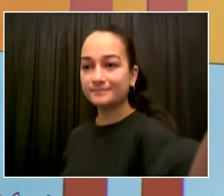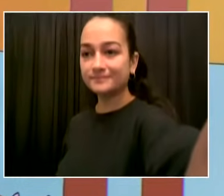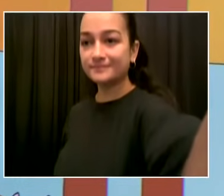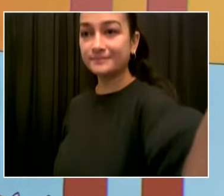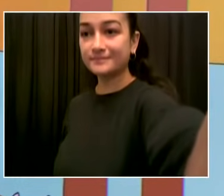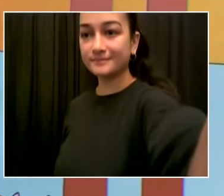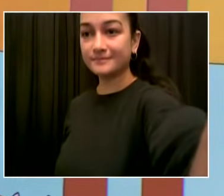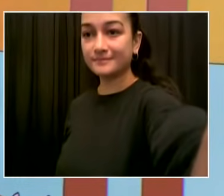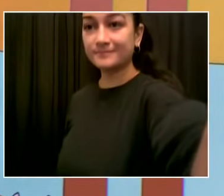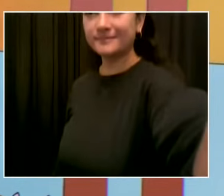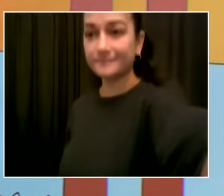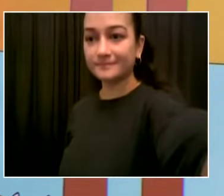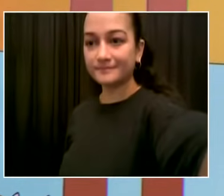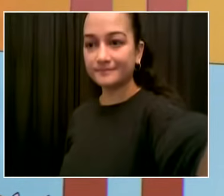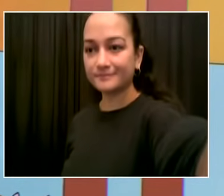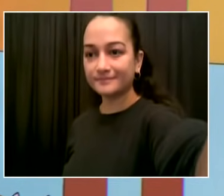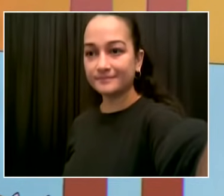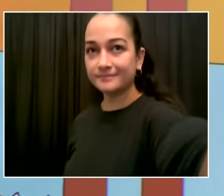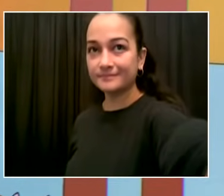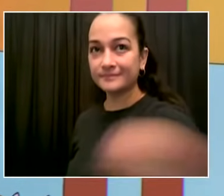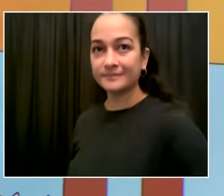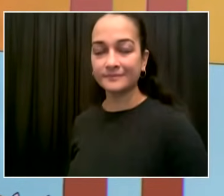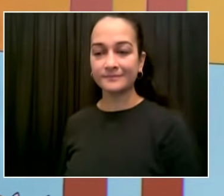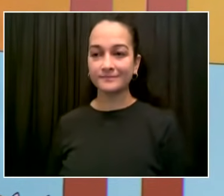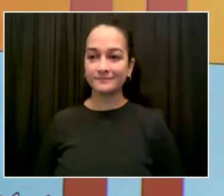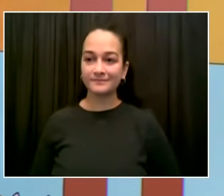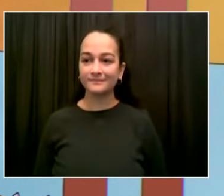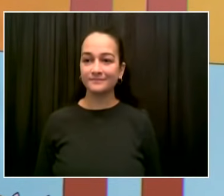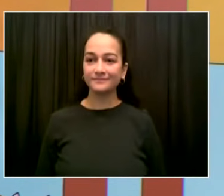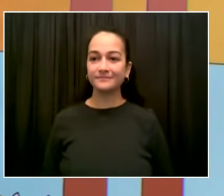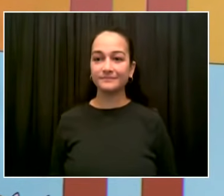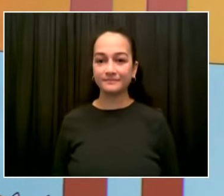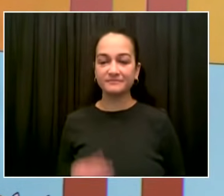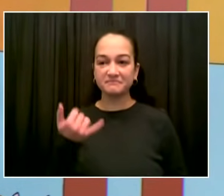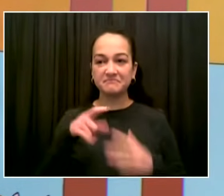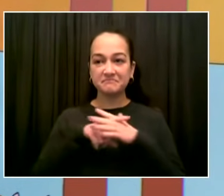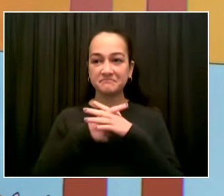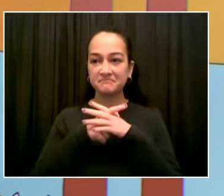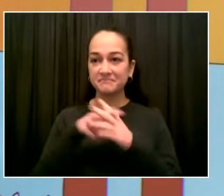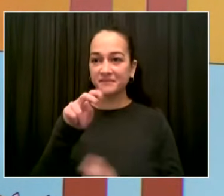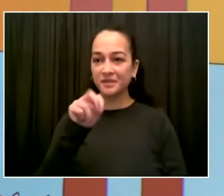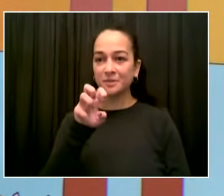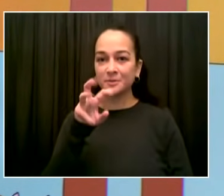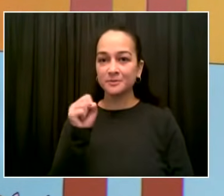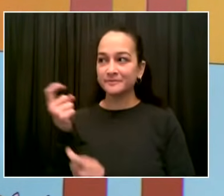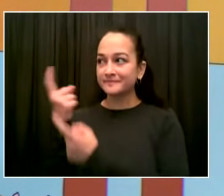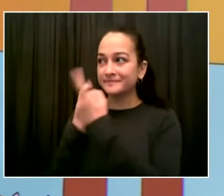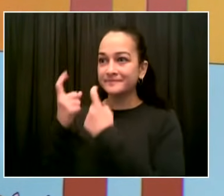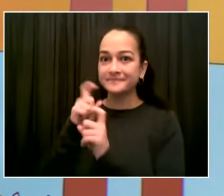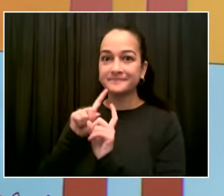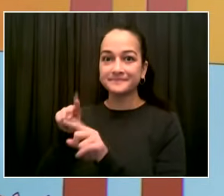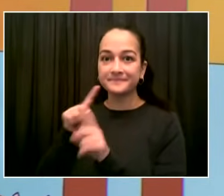WITH THAT WE TURN■ç TO OUR COLLEAGUES IN THE MEDIA AND PLEASE LET ME KNOW THE NAME AND OUTLET OF EACH